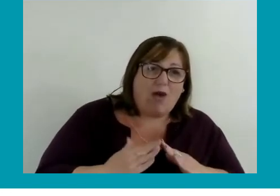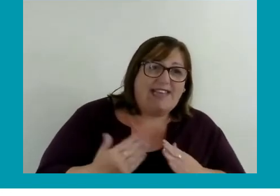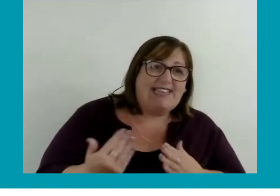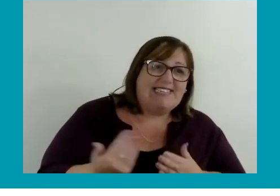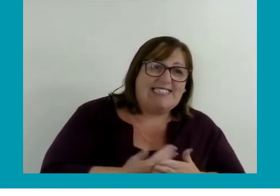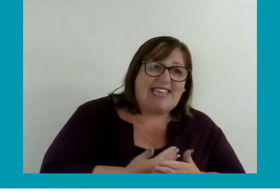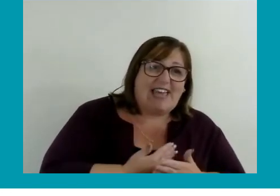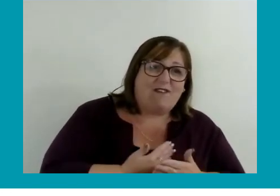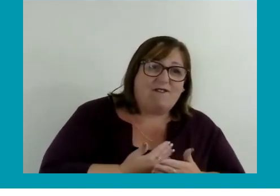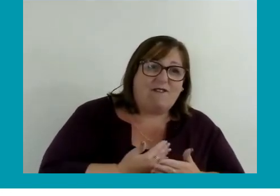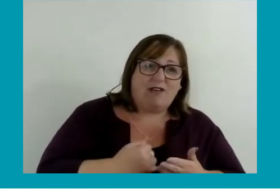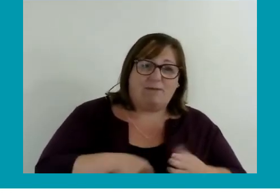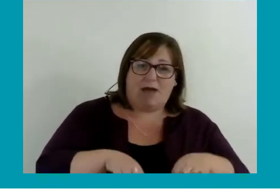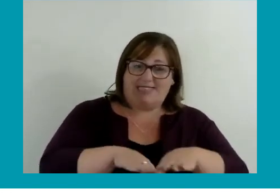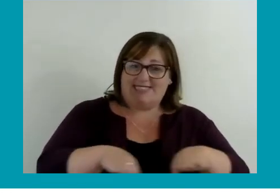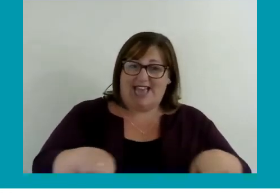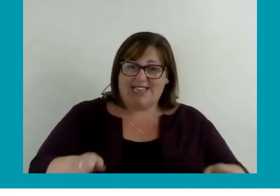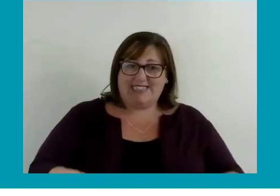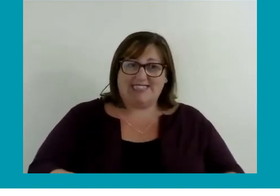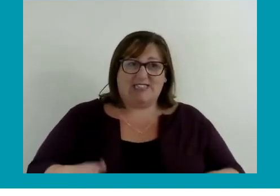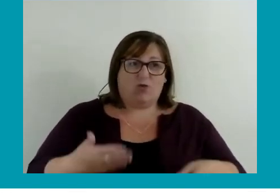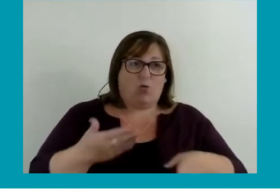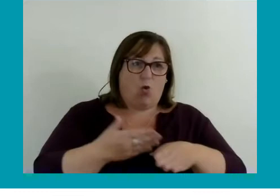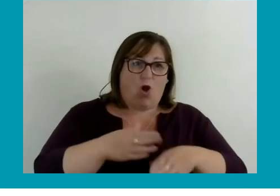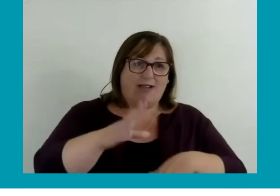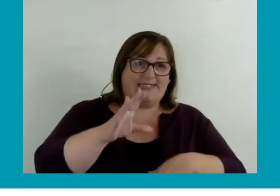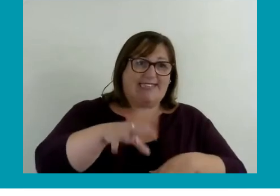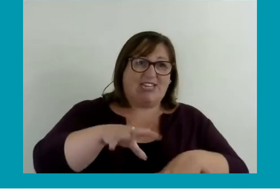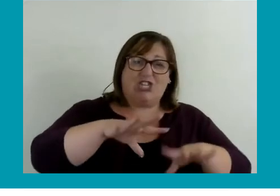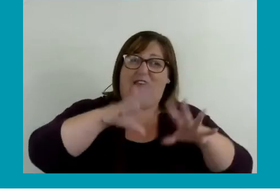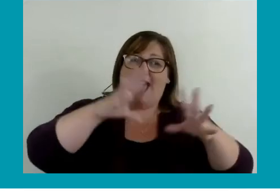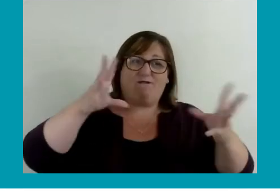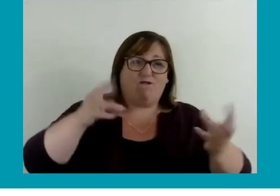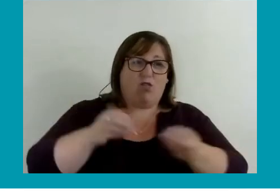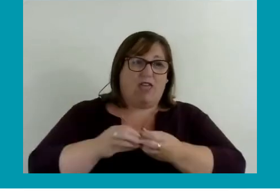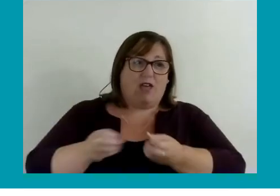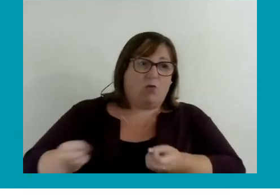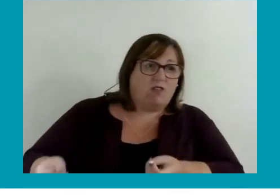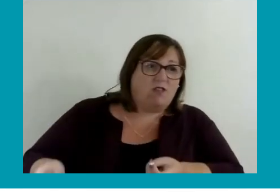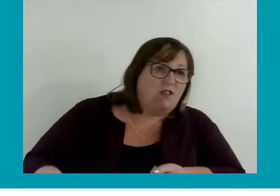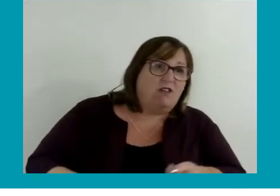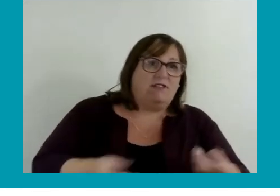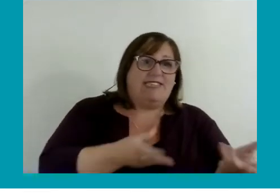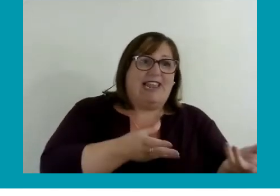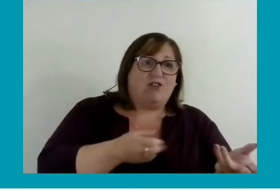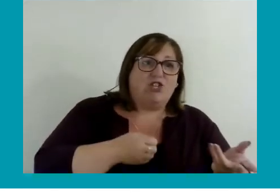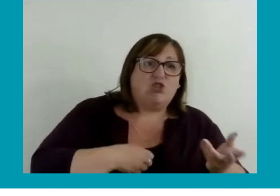workstation and everything got moved to my house everything um the partnership just looked after me